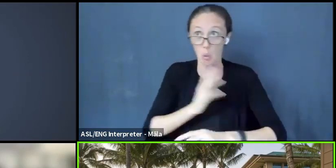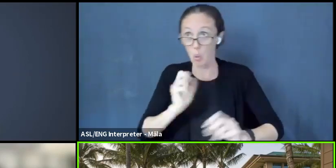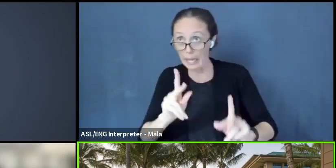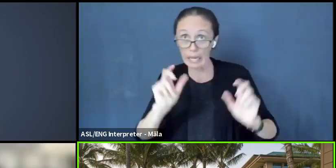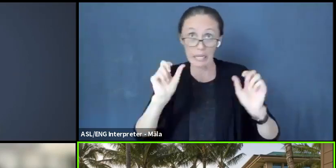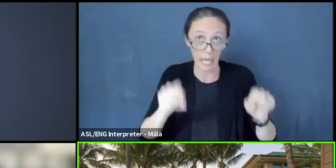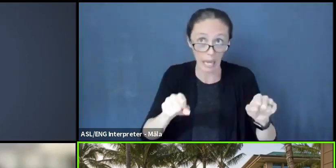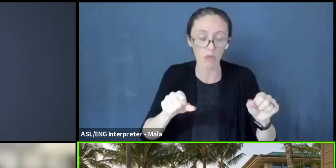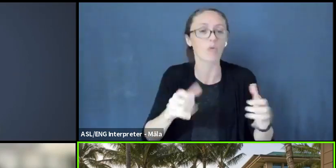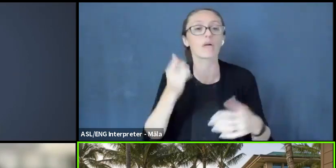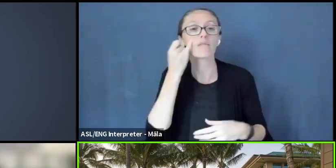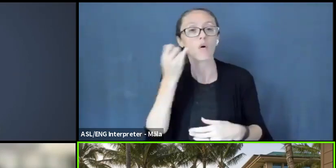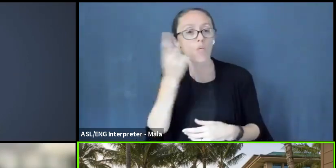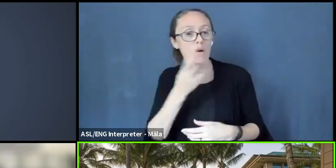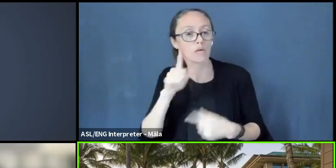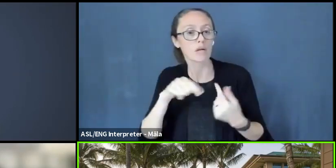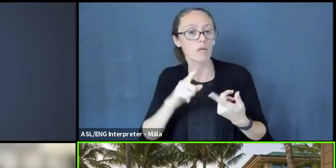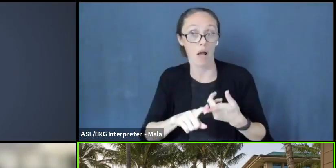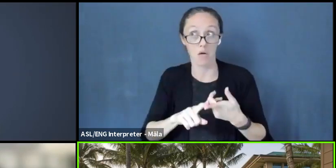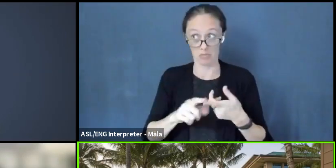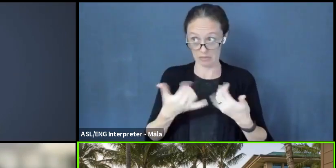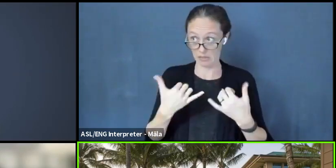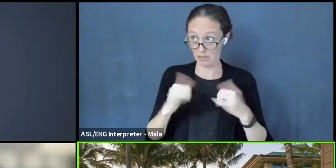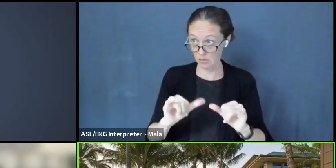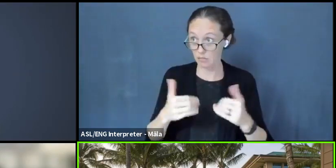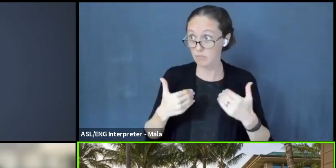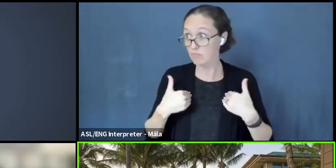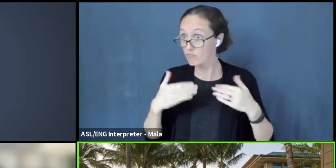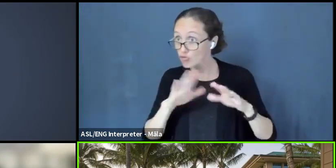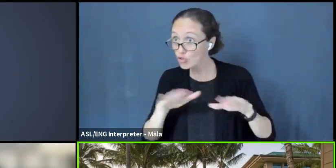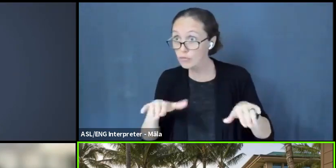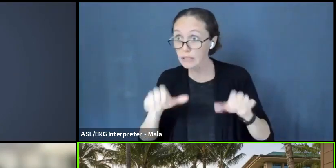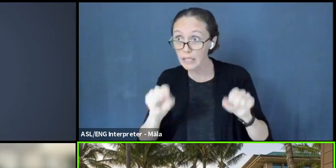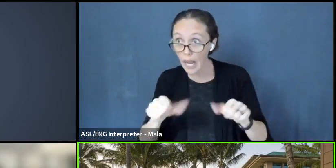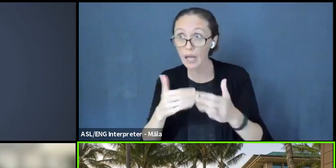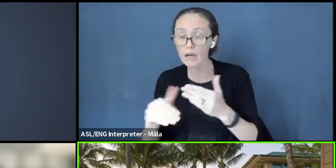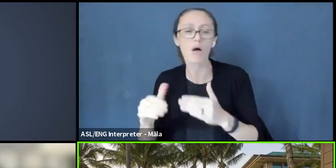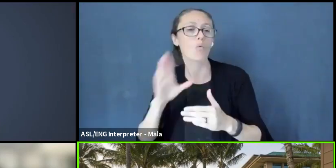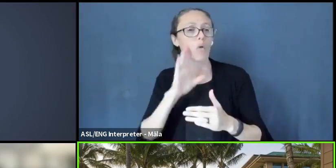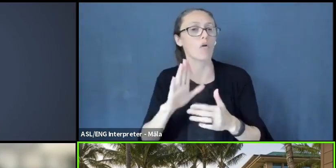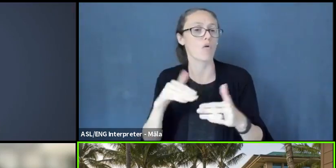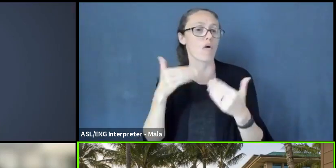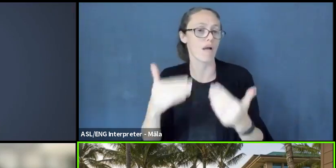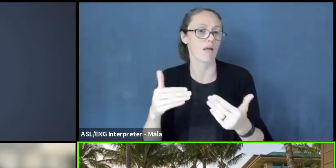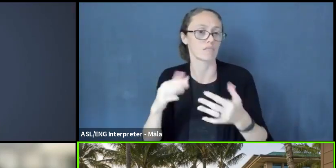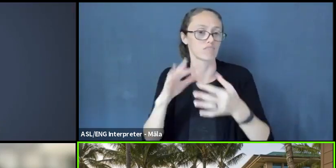And they are many. Data that comes out weekly.